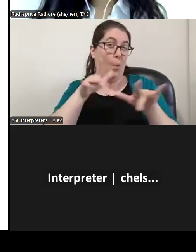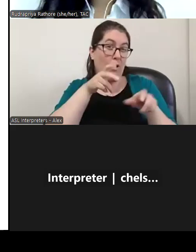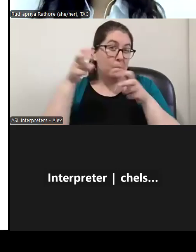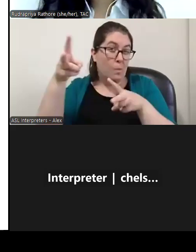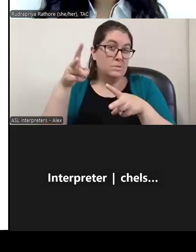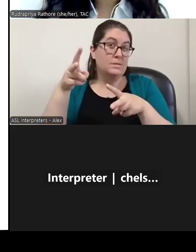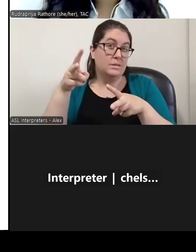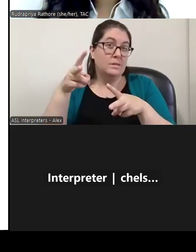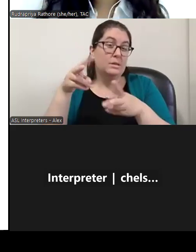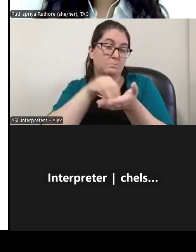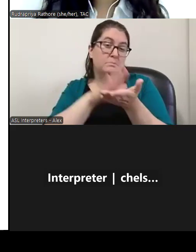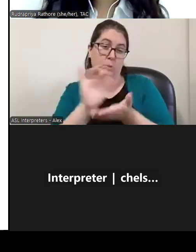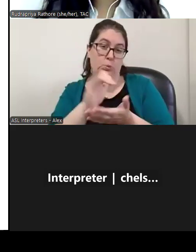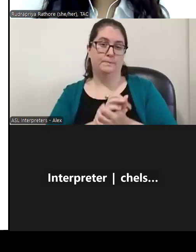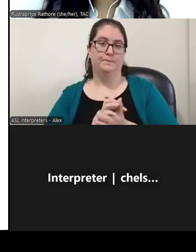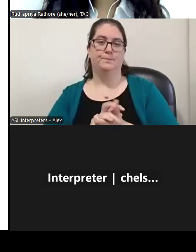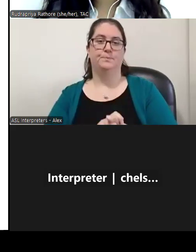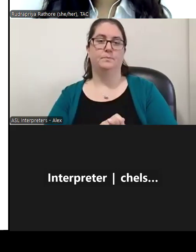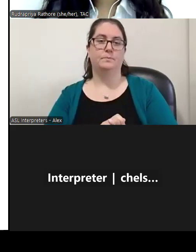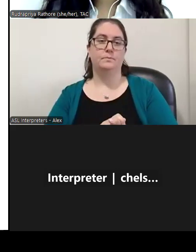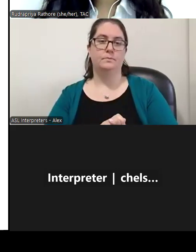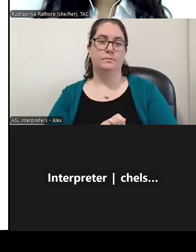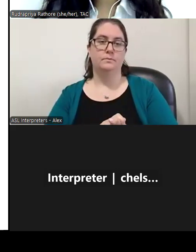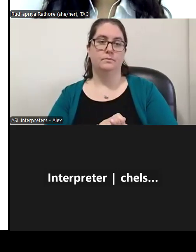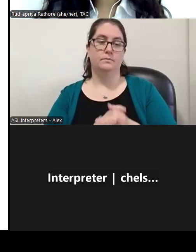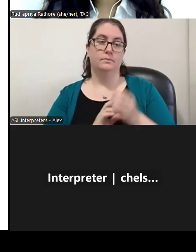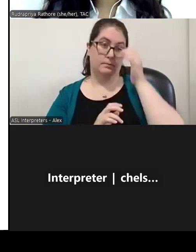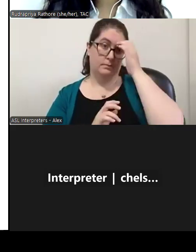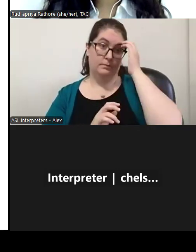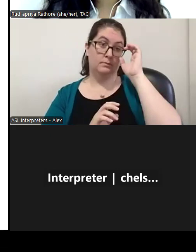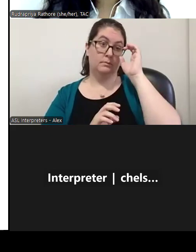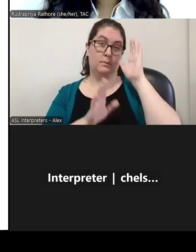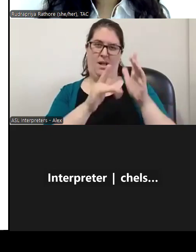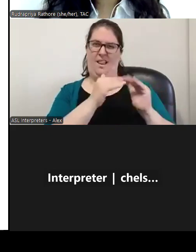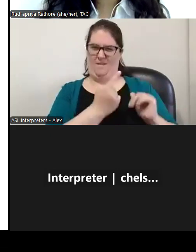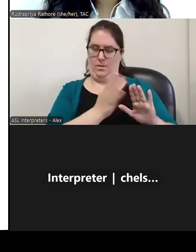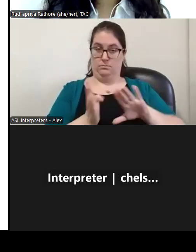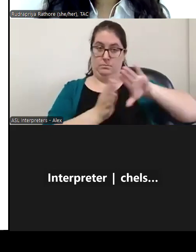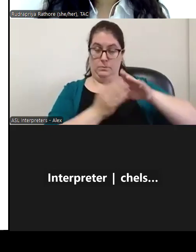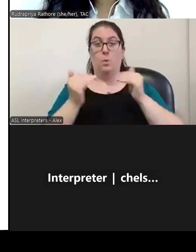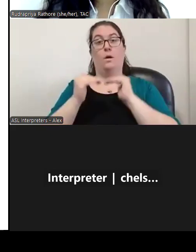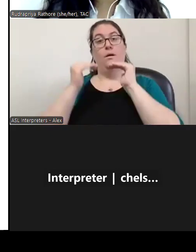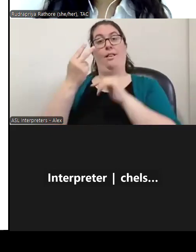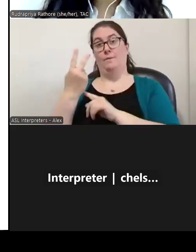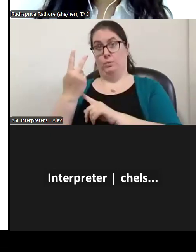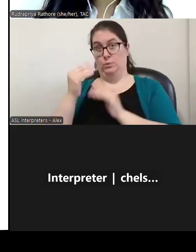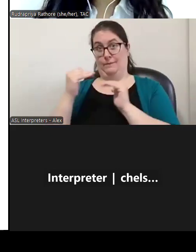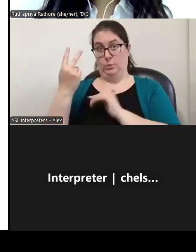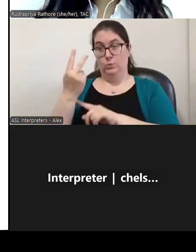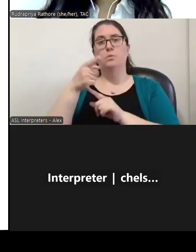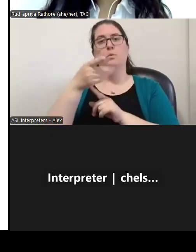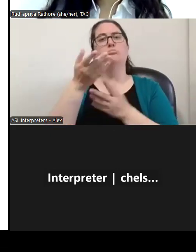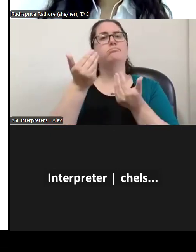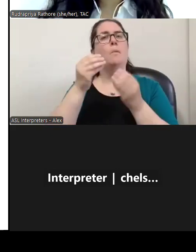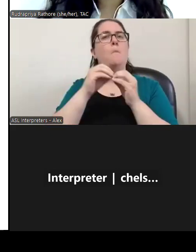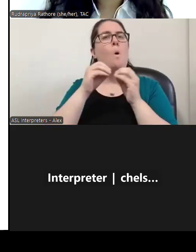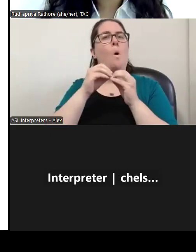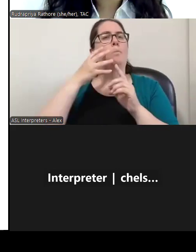online now for level two you need to demonstrate that you have a more extensive publication history